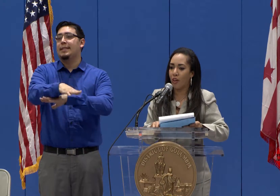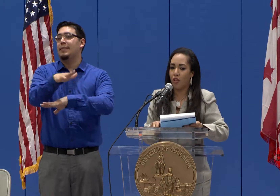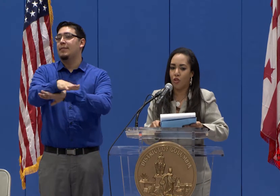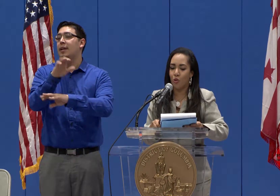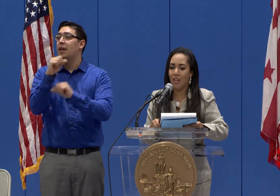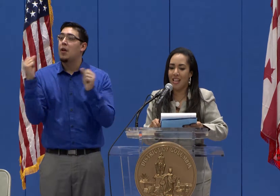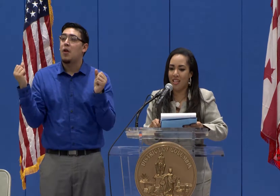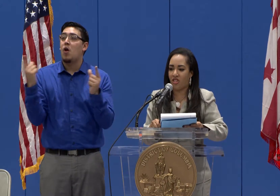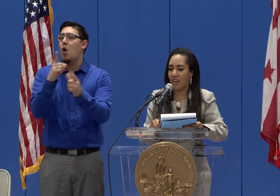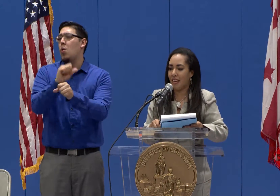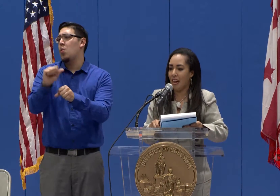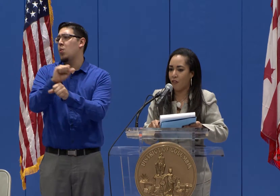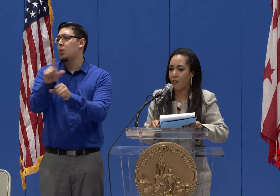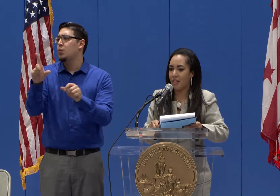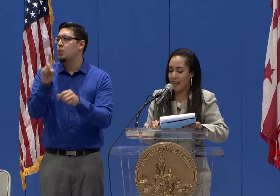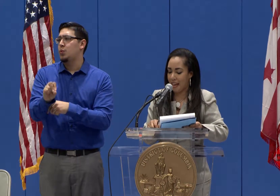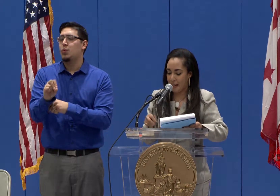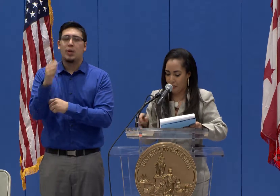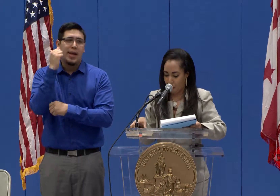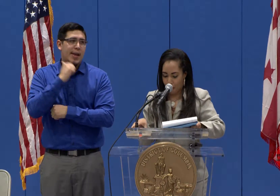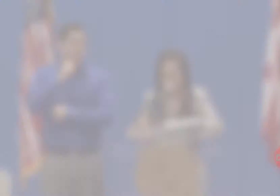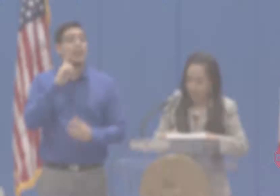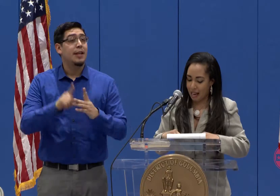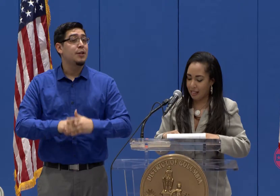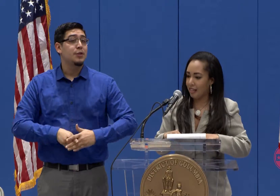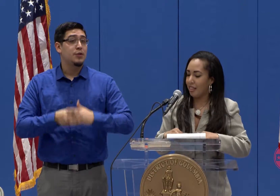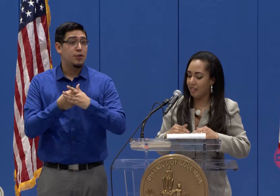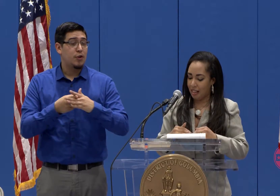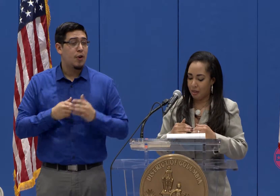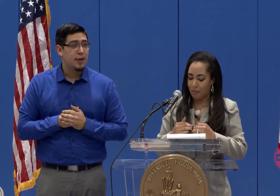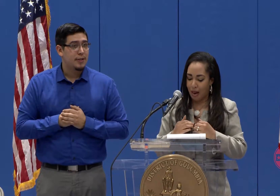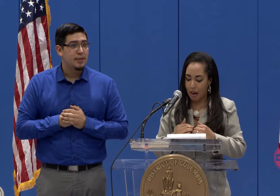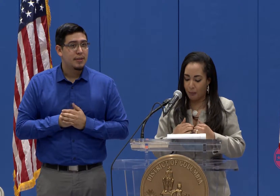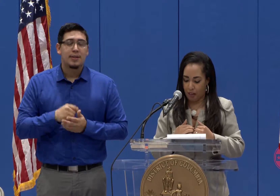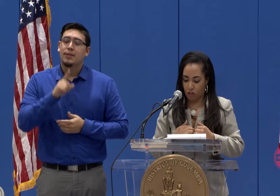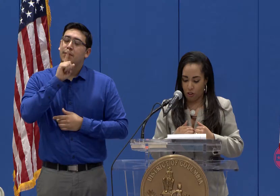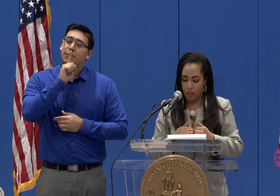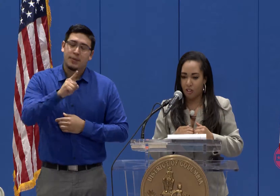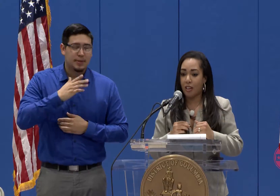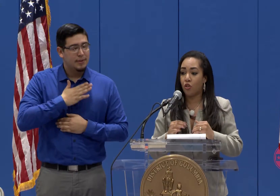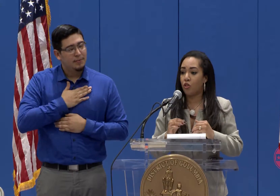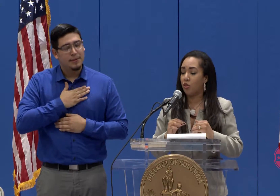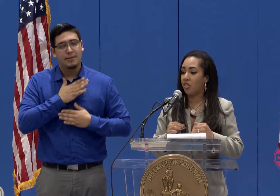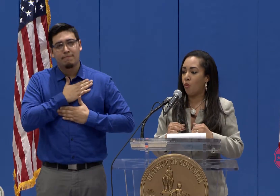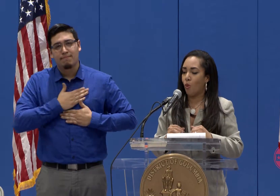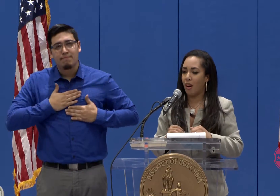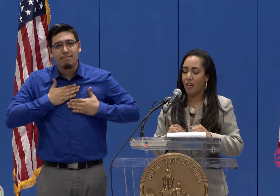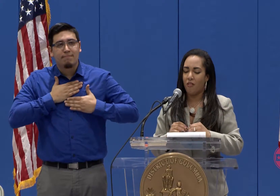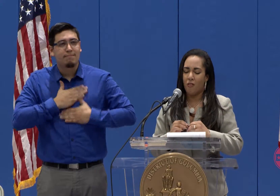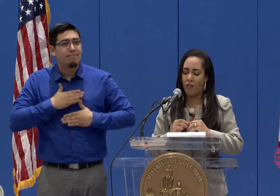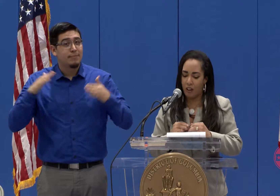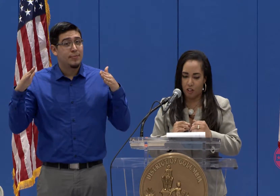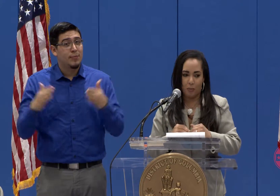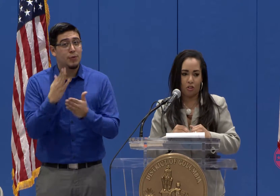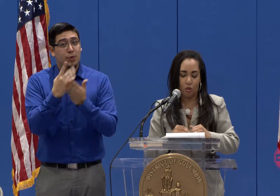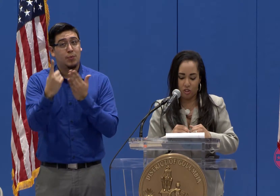AND FOR ALL OF THE WORK YOU DO EACH AND EVERY DAY. IT IS INDEED MY PLEASURE TO INTRODUCE SOMEONE VERY SPECIAL